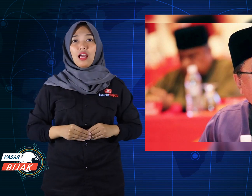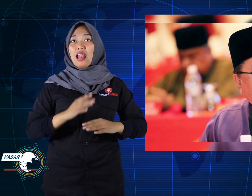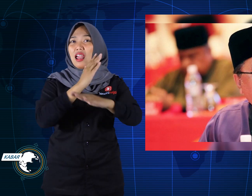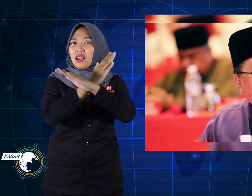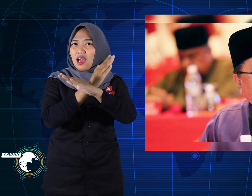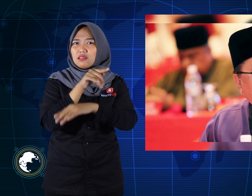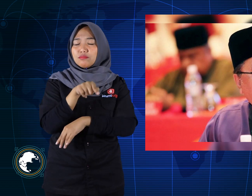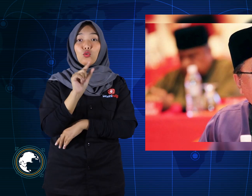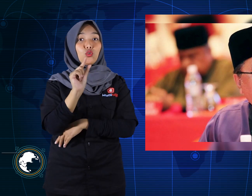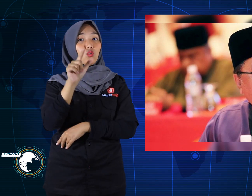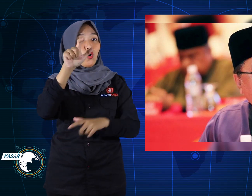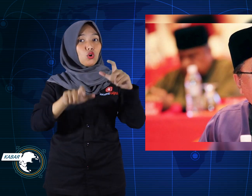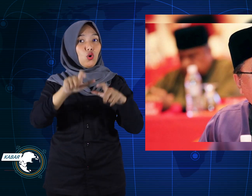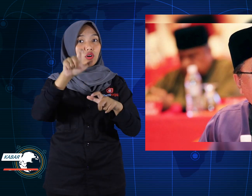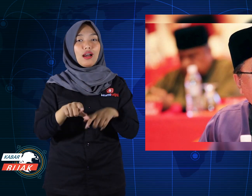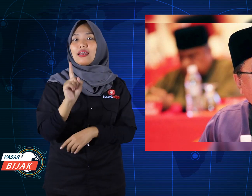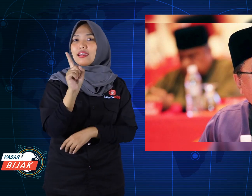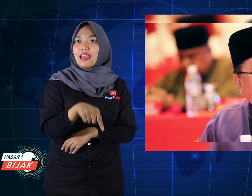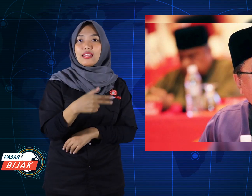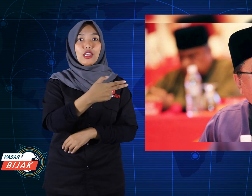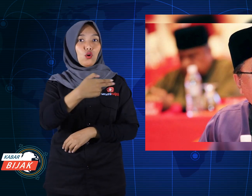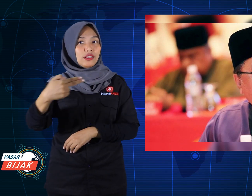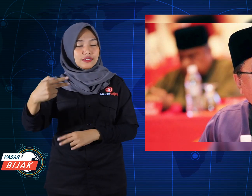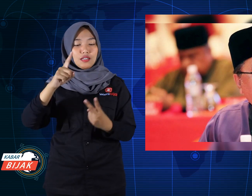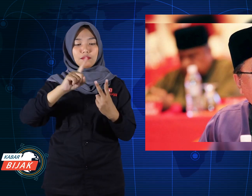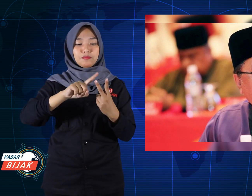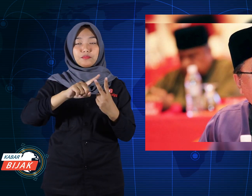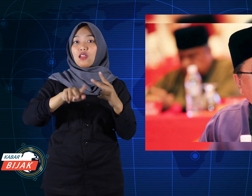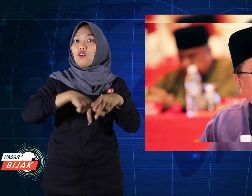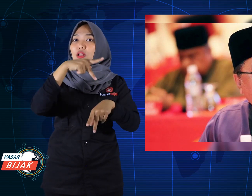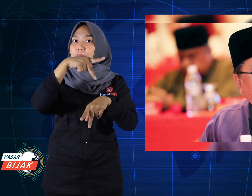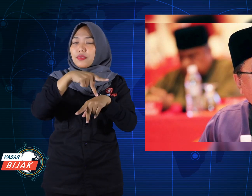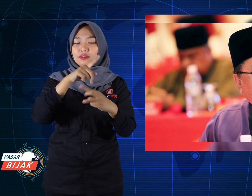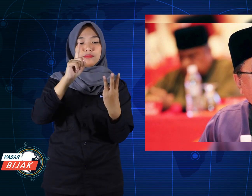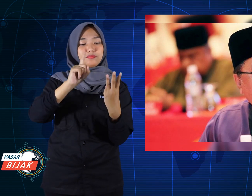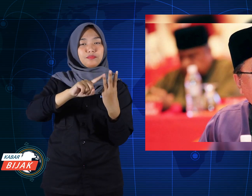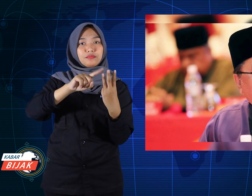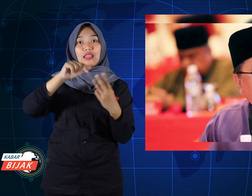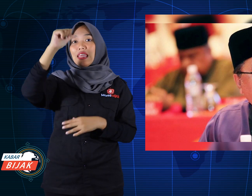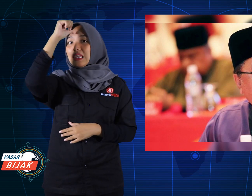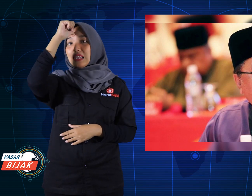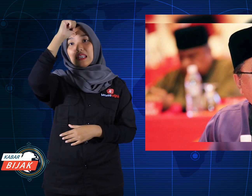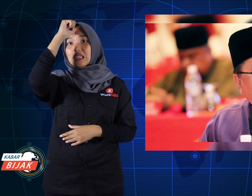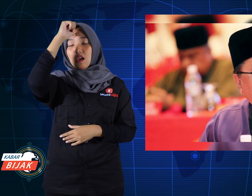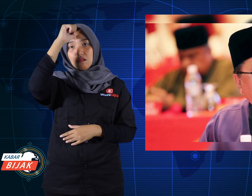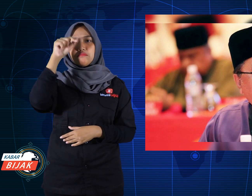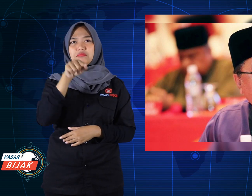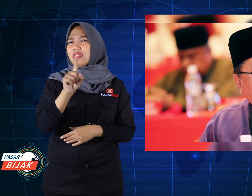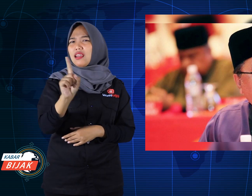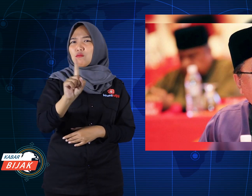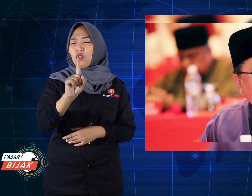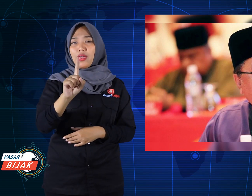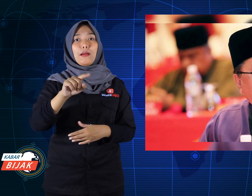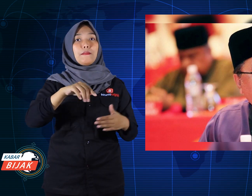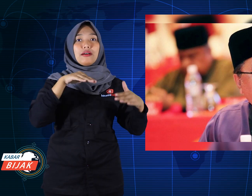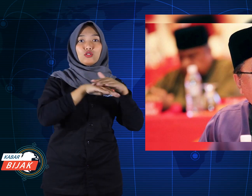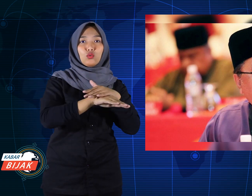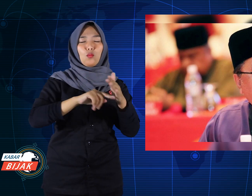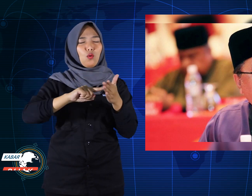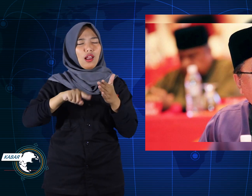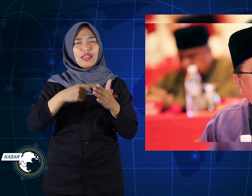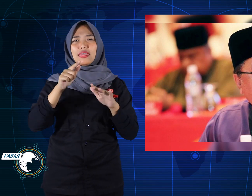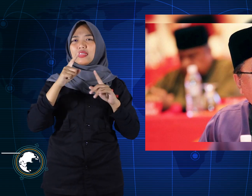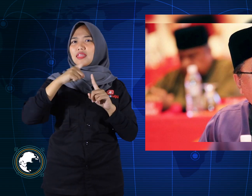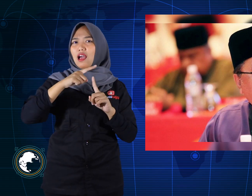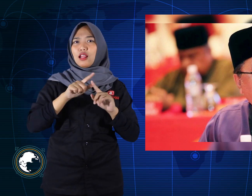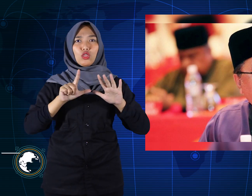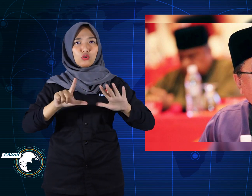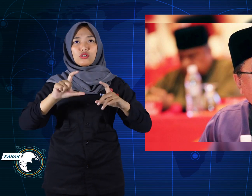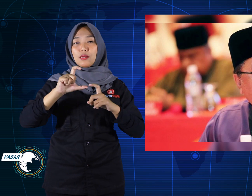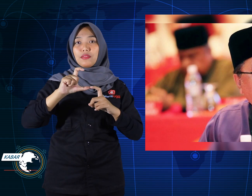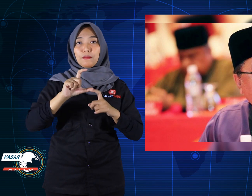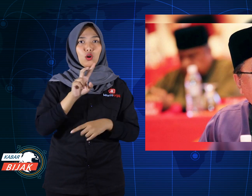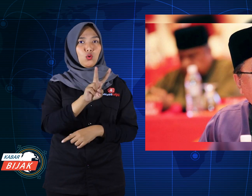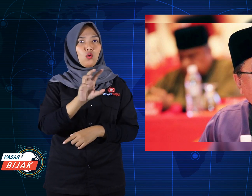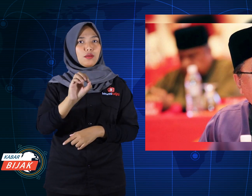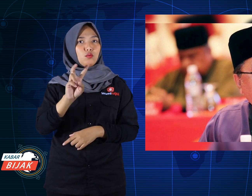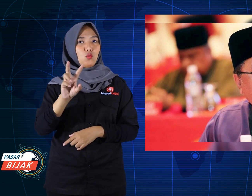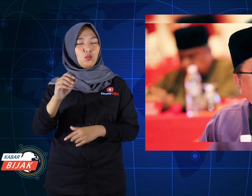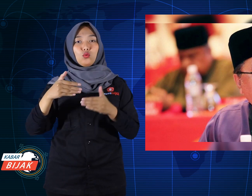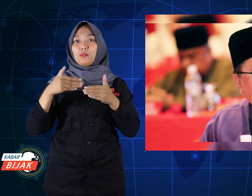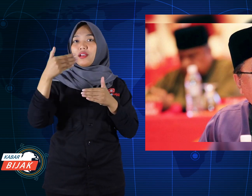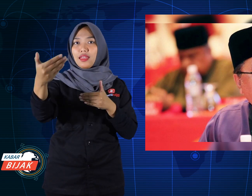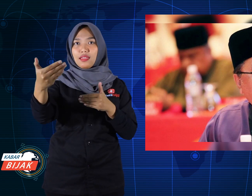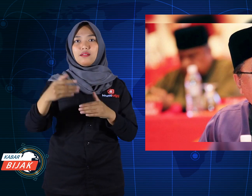This prohibition is for people from Indonesia, the Philippines, and India is not allowed to enter starting September 7 2020.